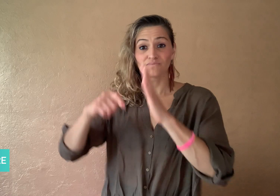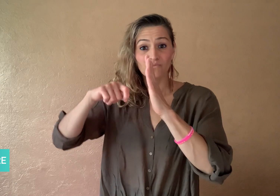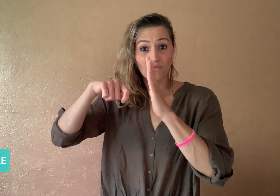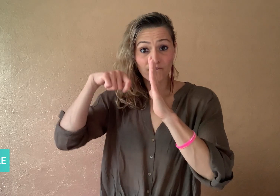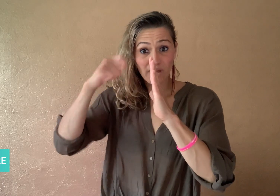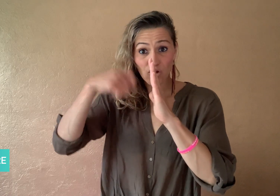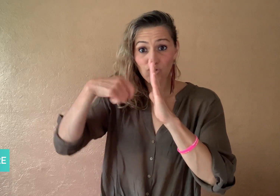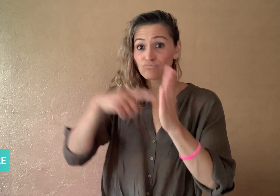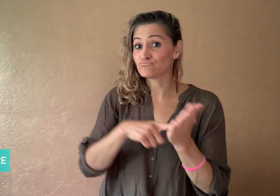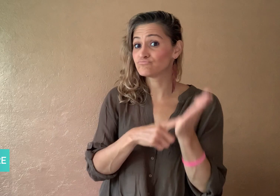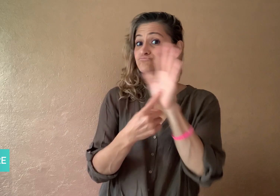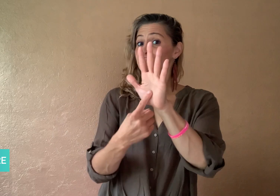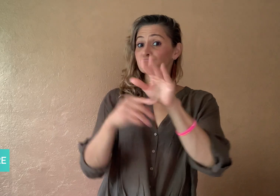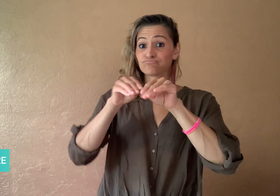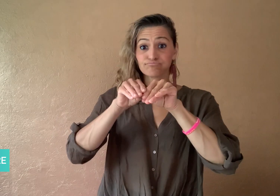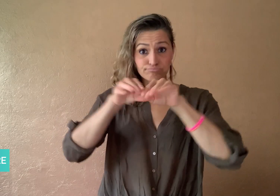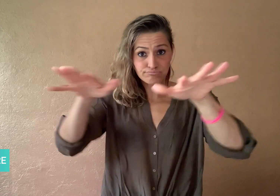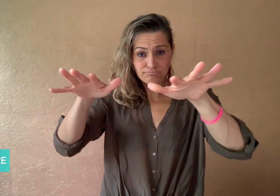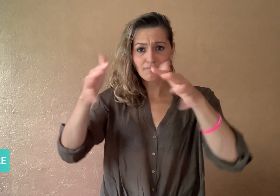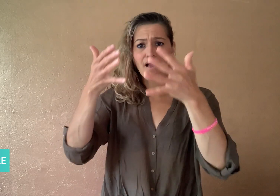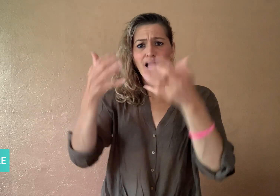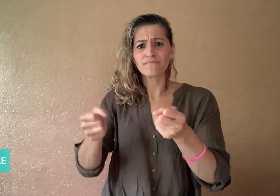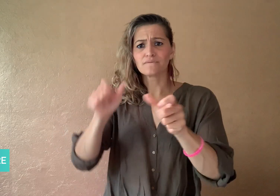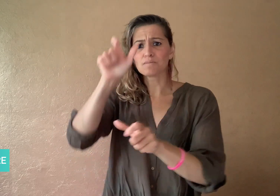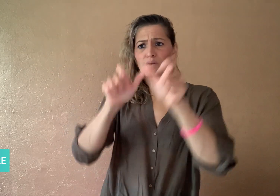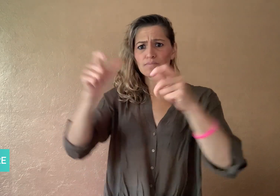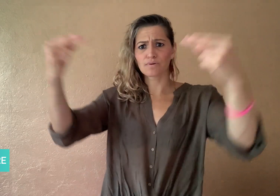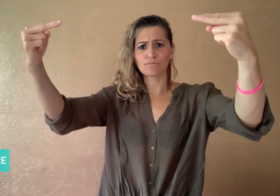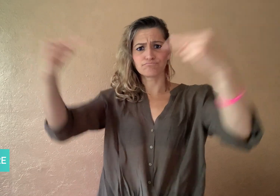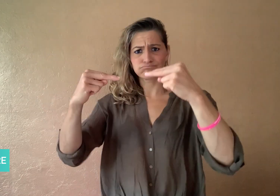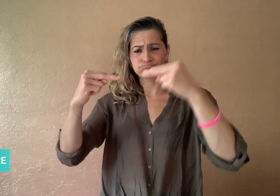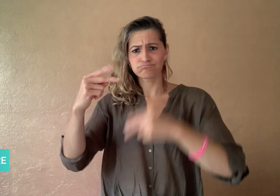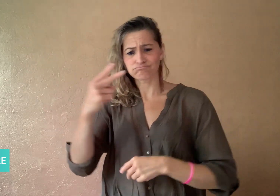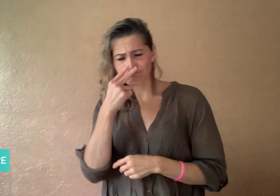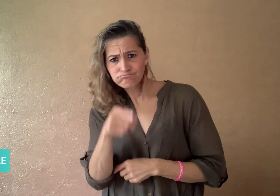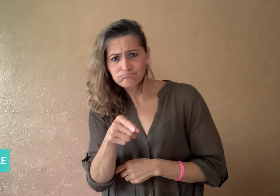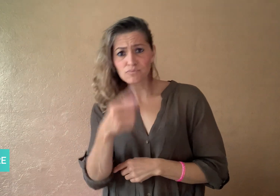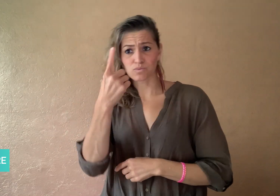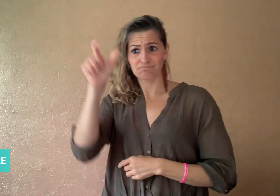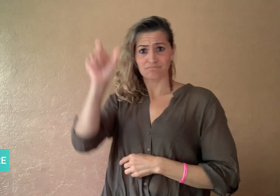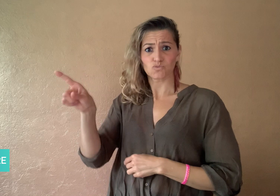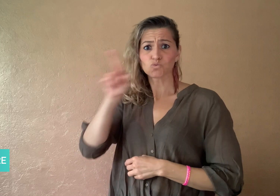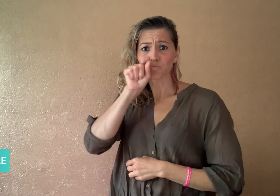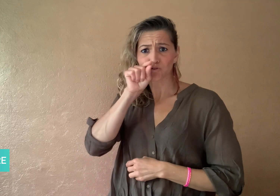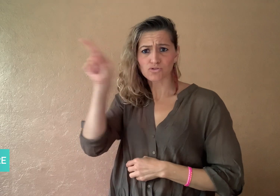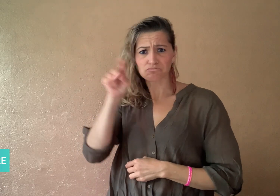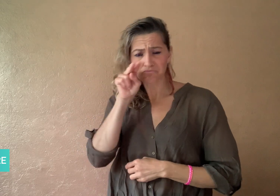One Twitter user replied to his video asking if “it is appropriate